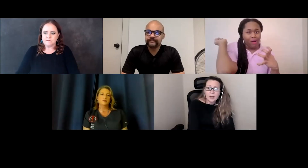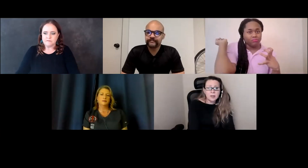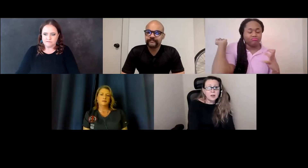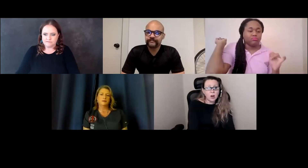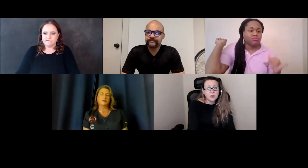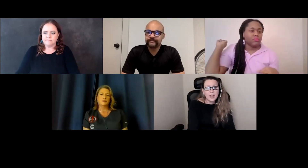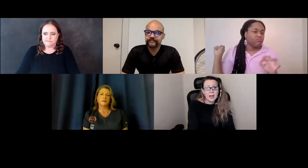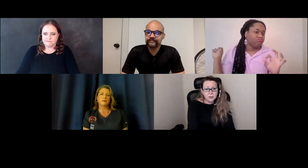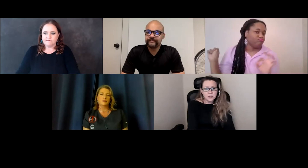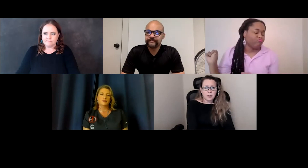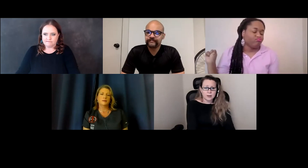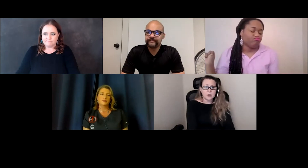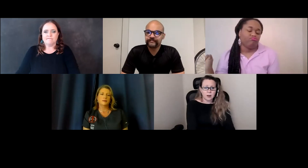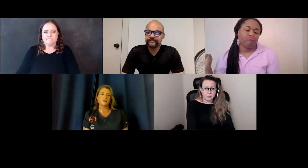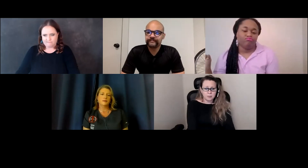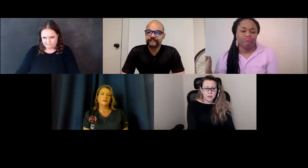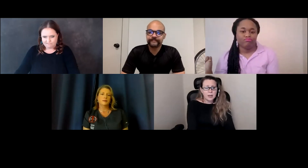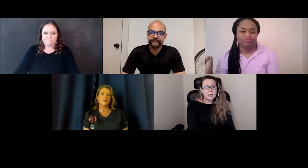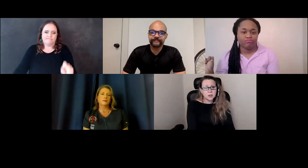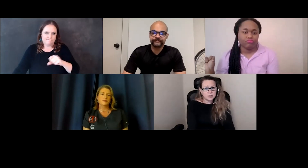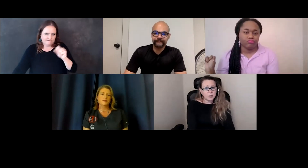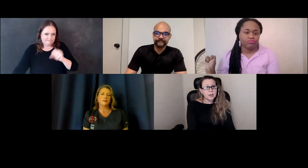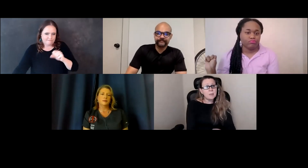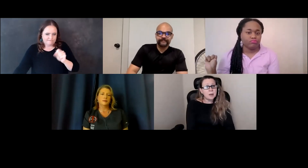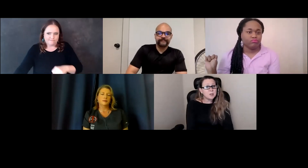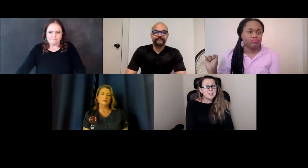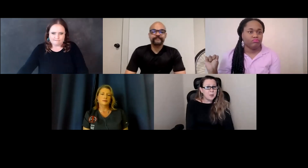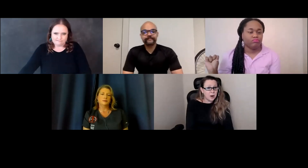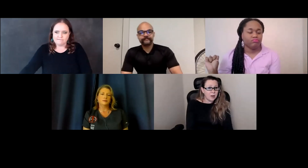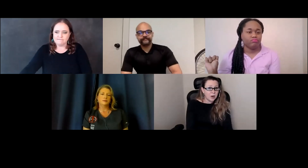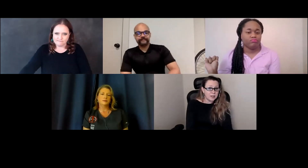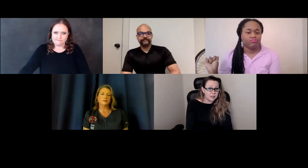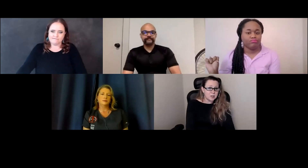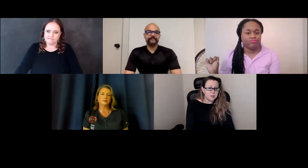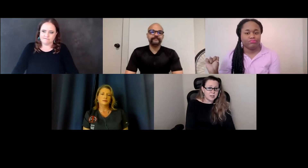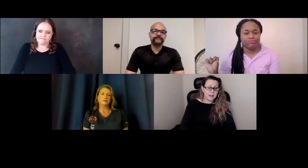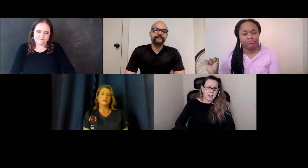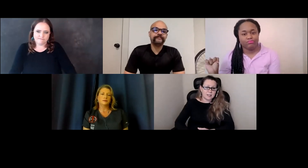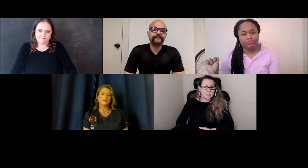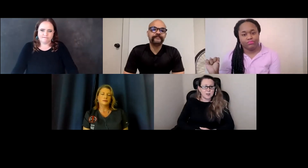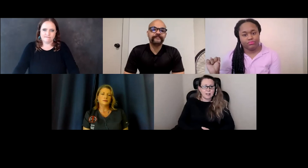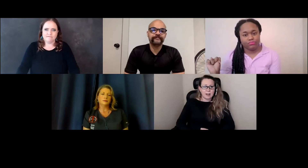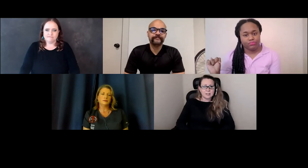And often, after that time, it turns out that I'm able to sit wherever I need to to gain access to the class.